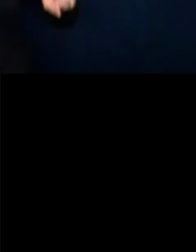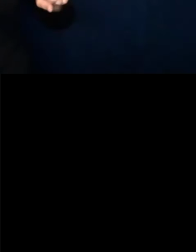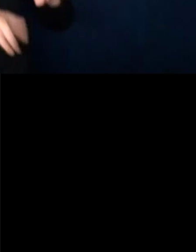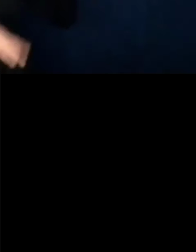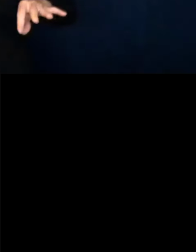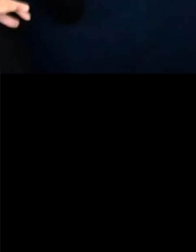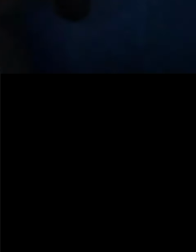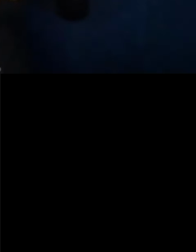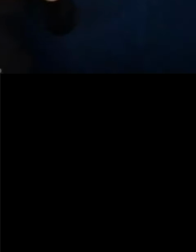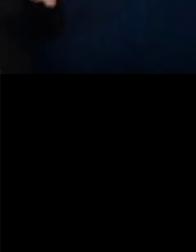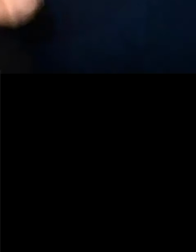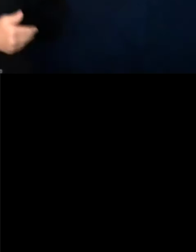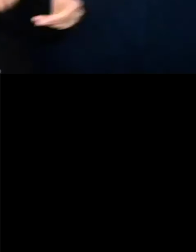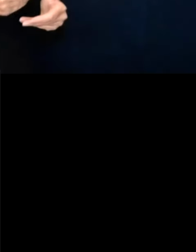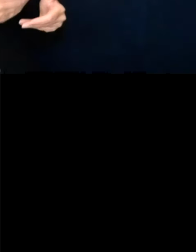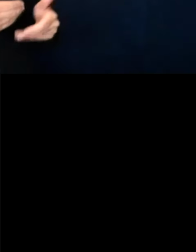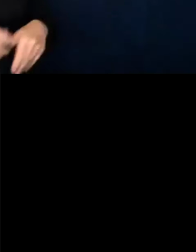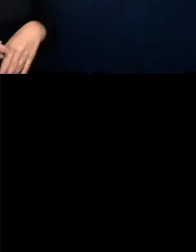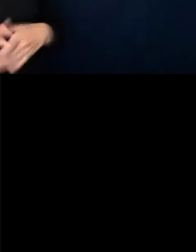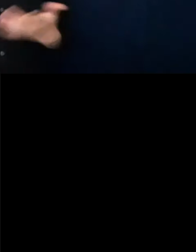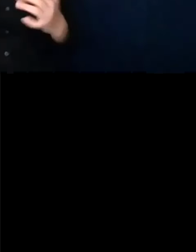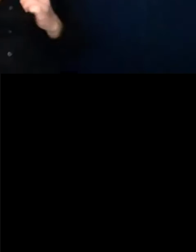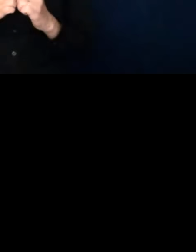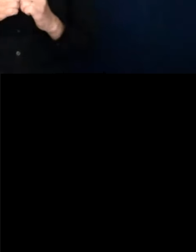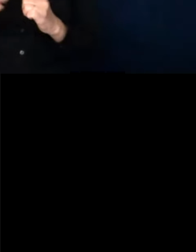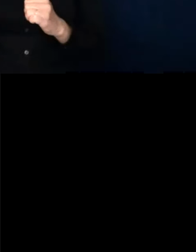how is it going to be carried out?